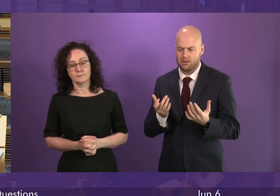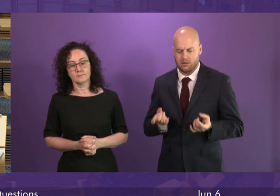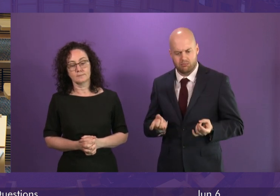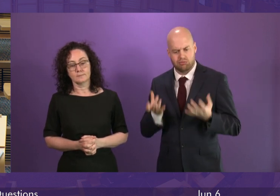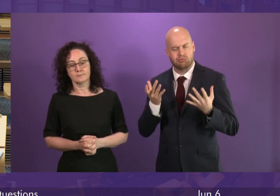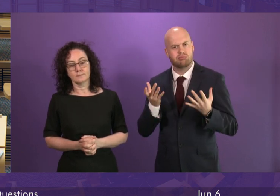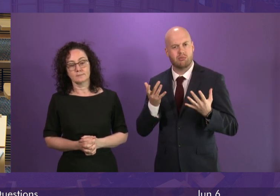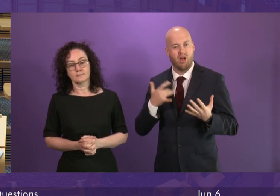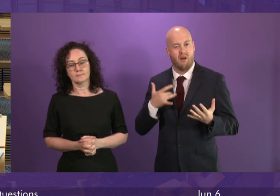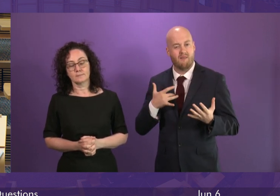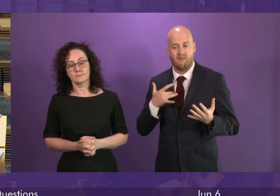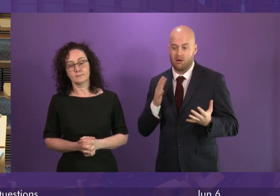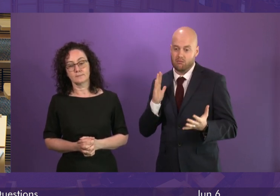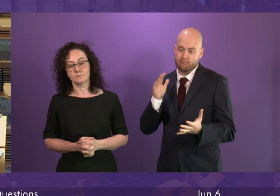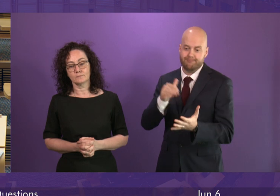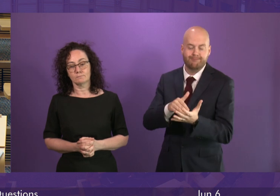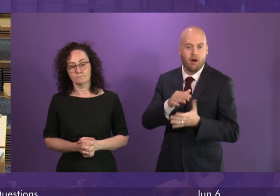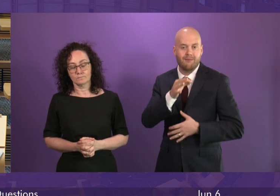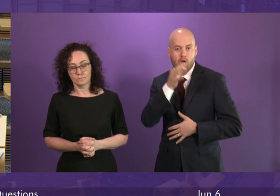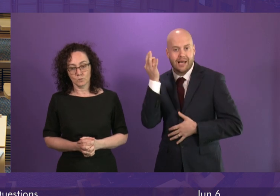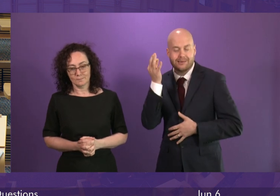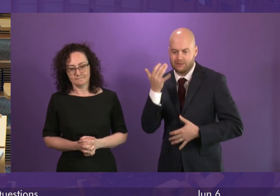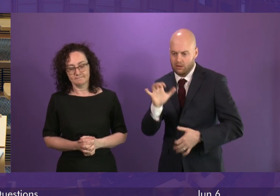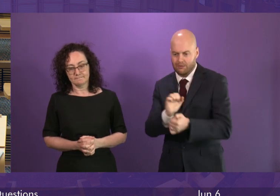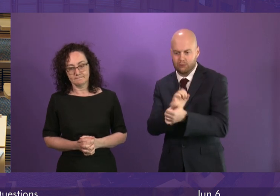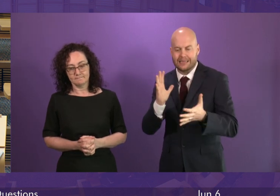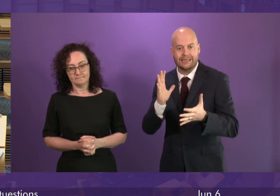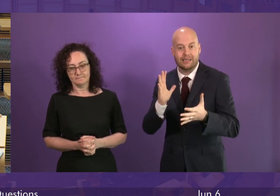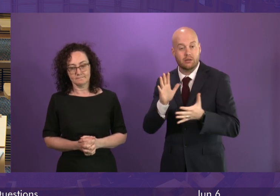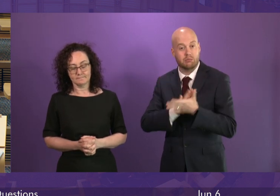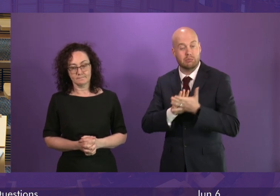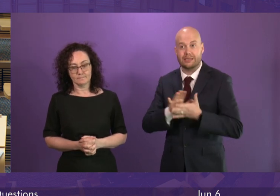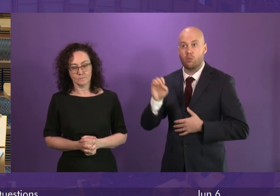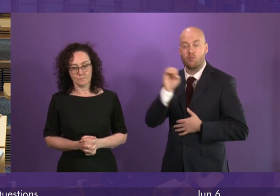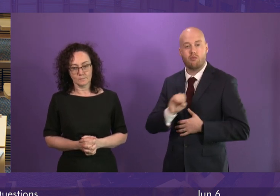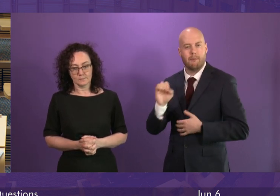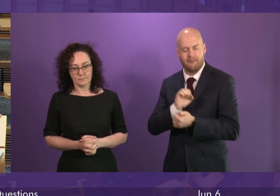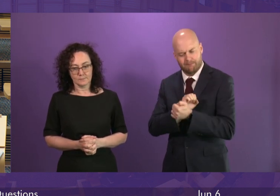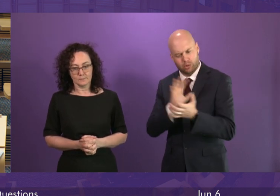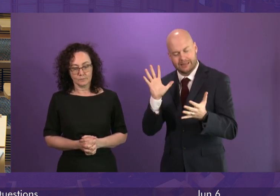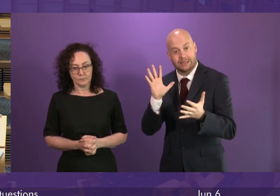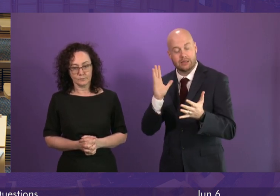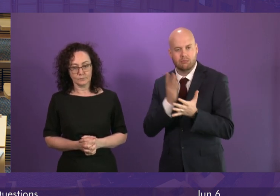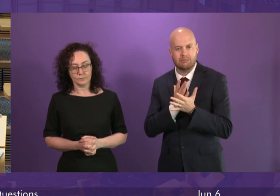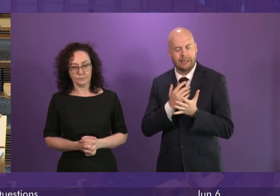and so liberated Europe. We owe them a huge and enduring debt. Presiding Officer, “The